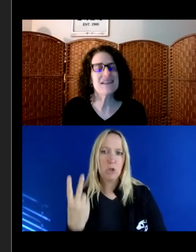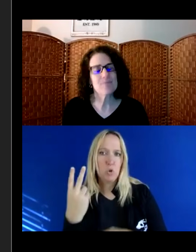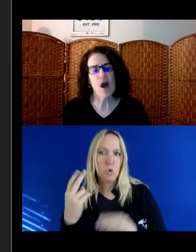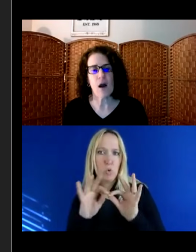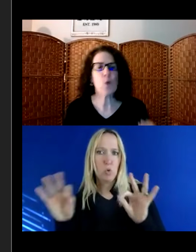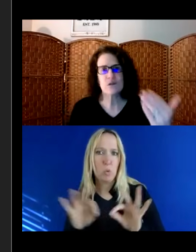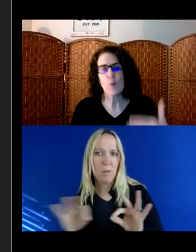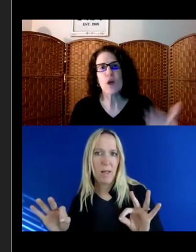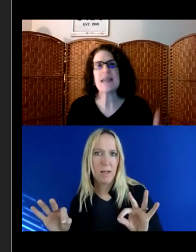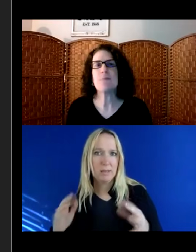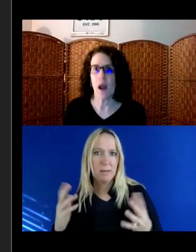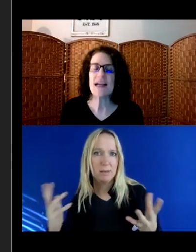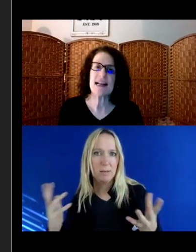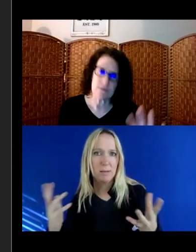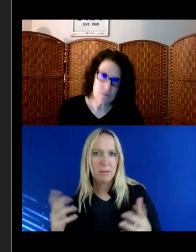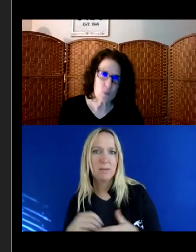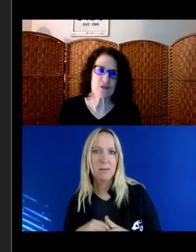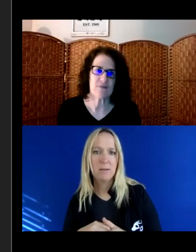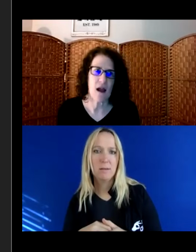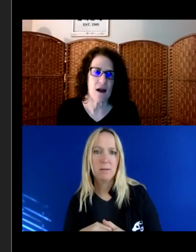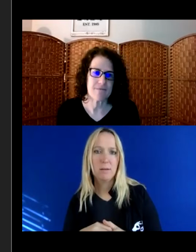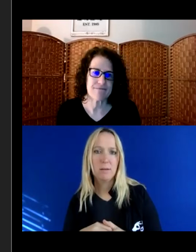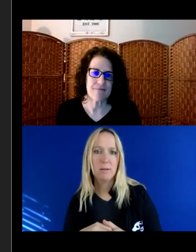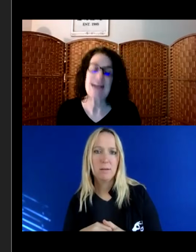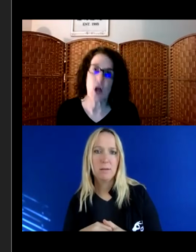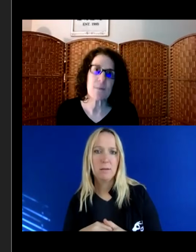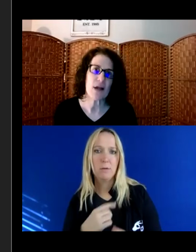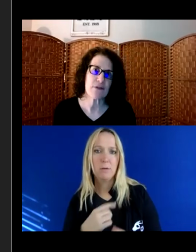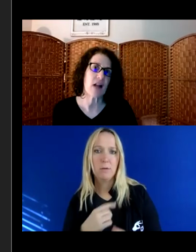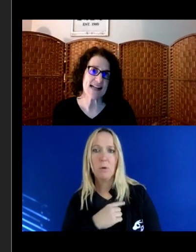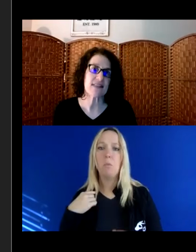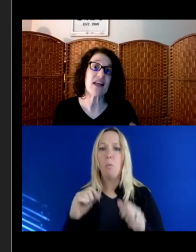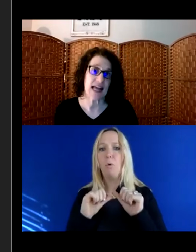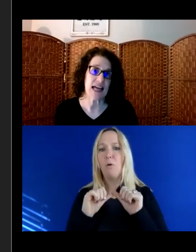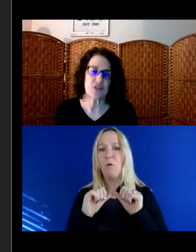We'll keep going and I'll talk about the lines, the length.